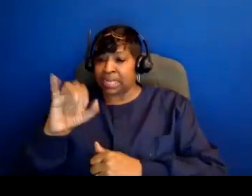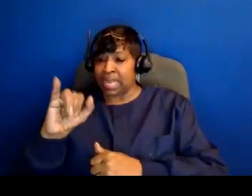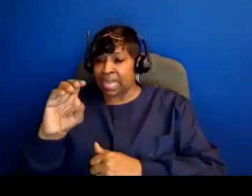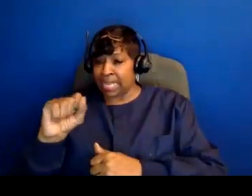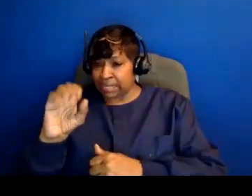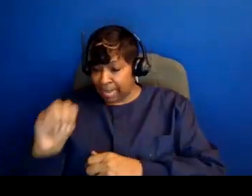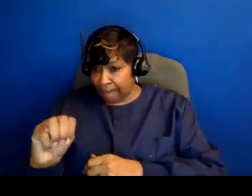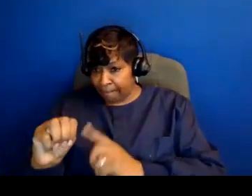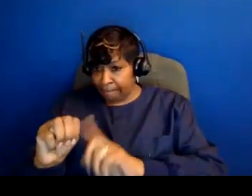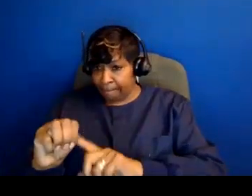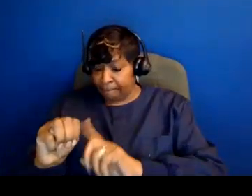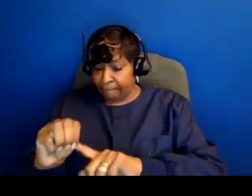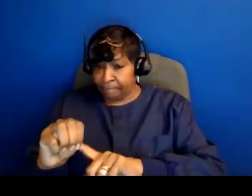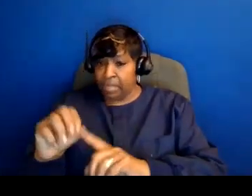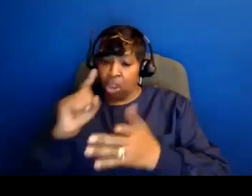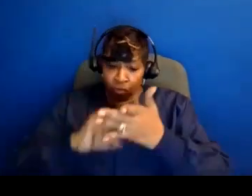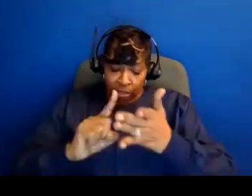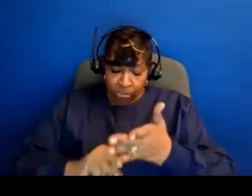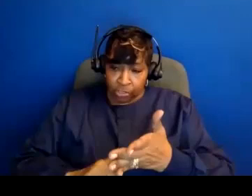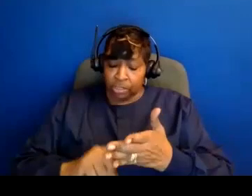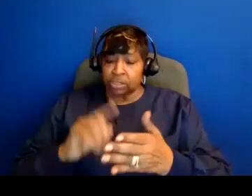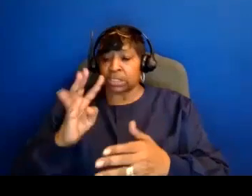Suzanne Smeltzer: Has this existed before you've done this work?